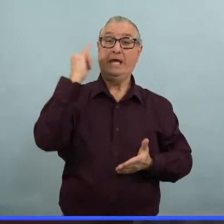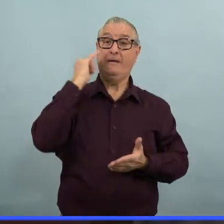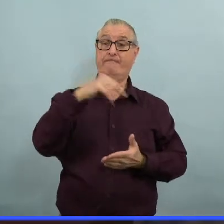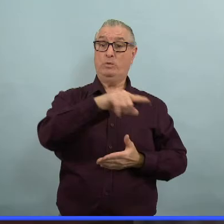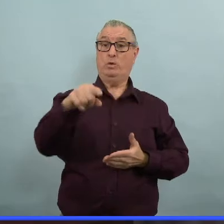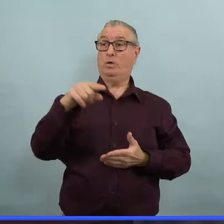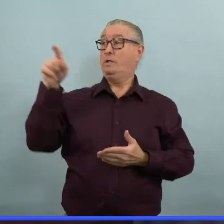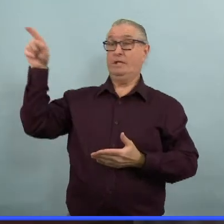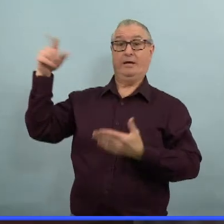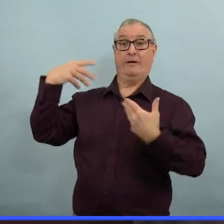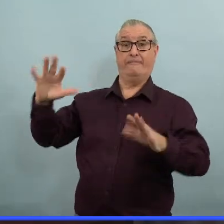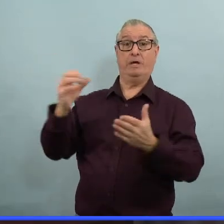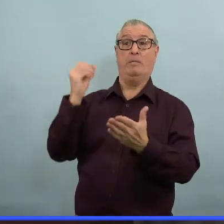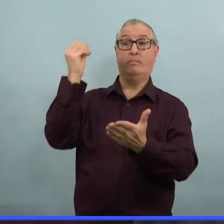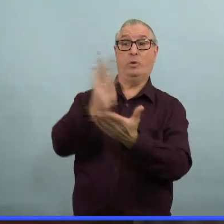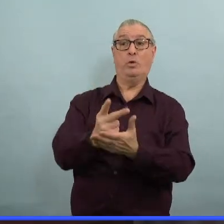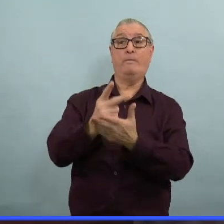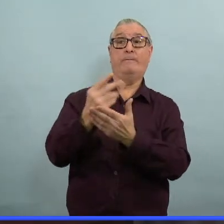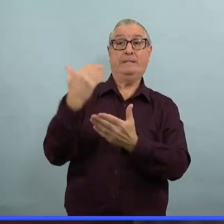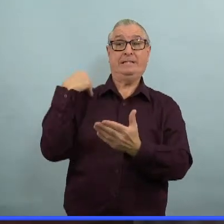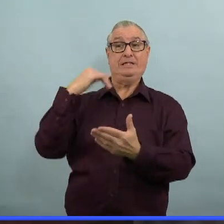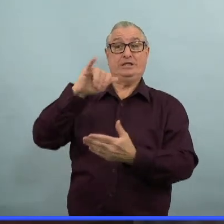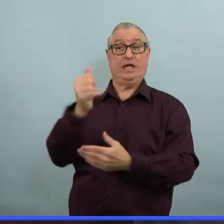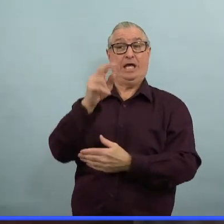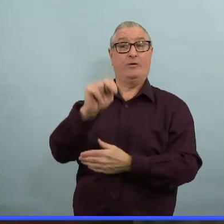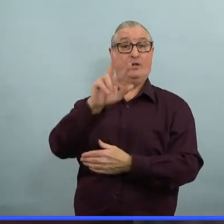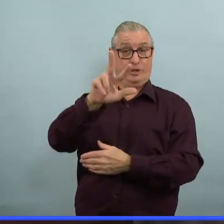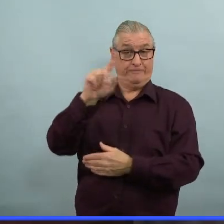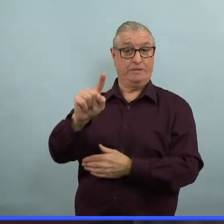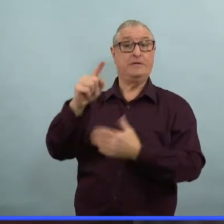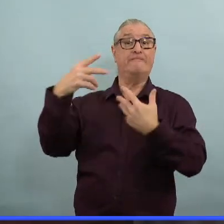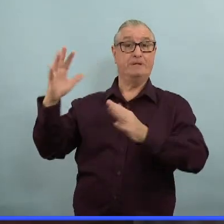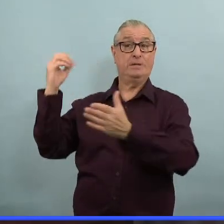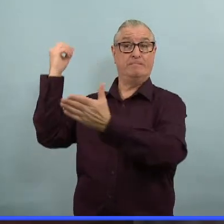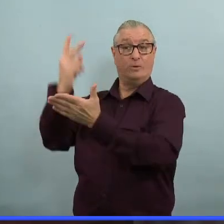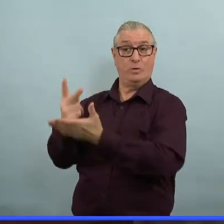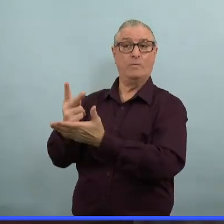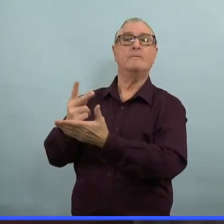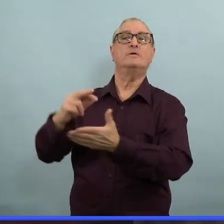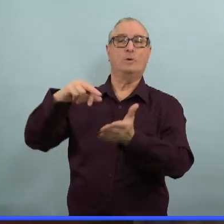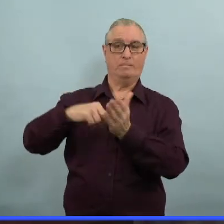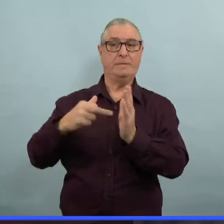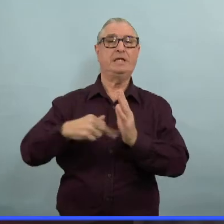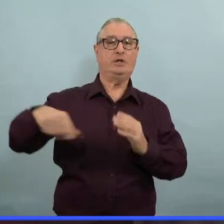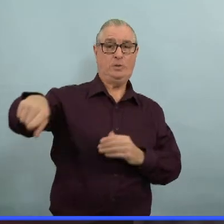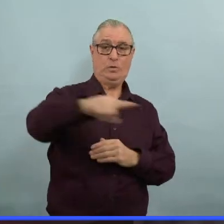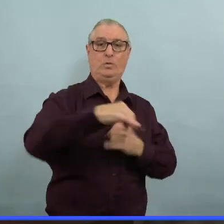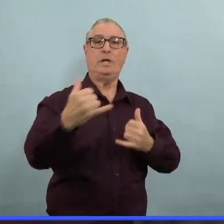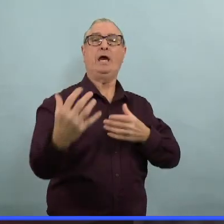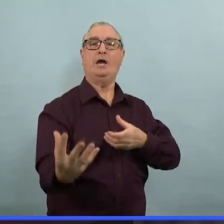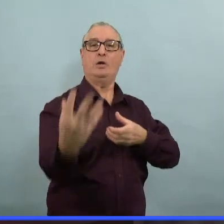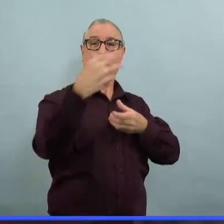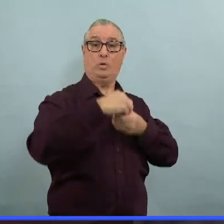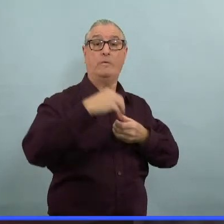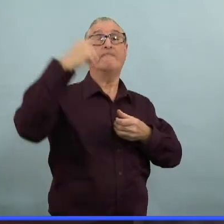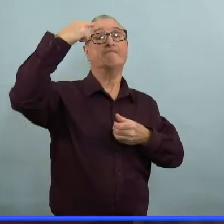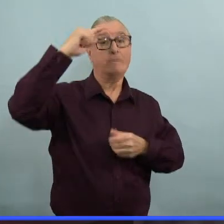expand eligibility under the program to include event rentals catering and photographers